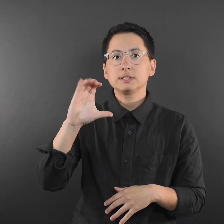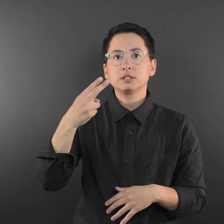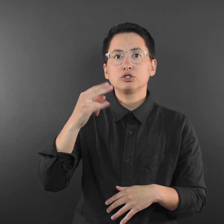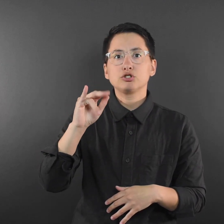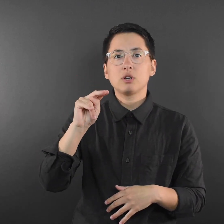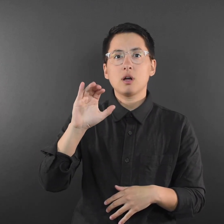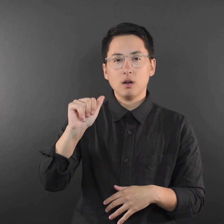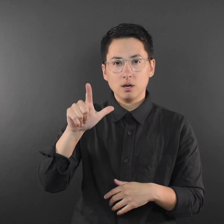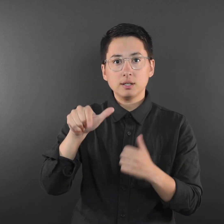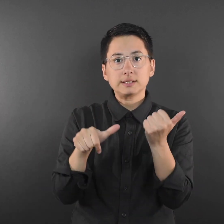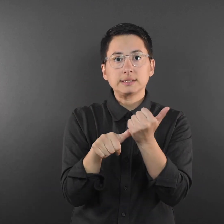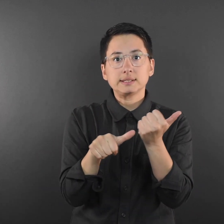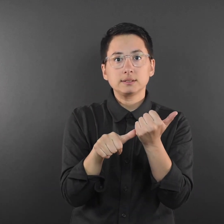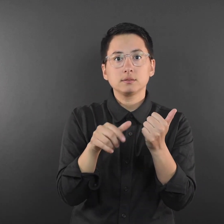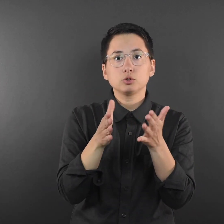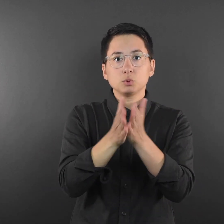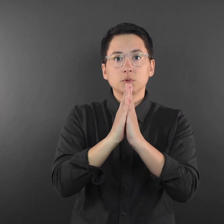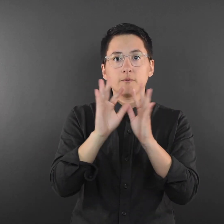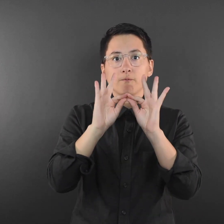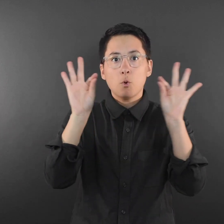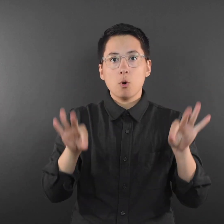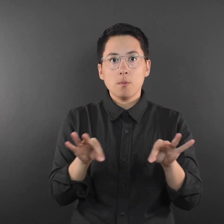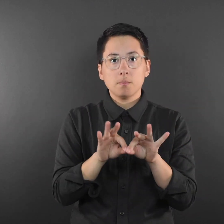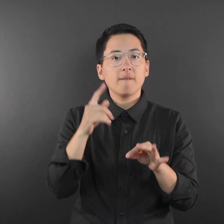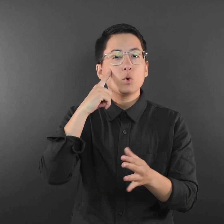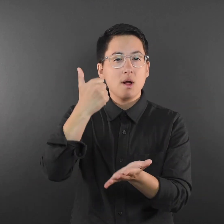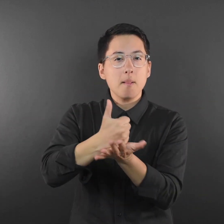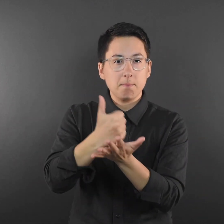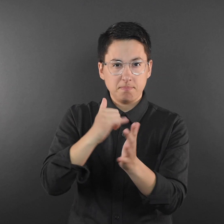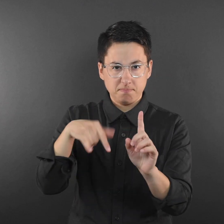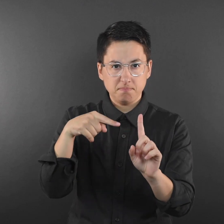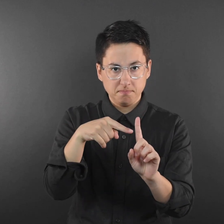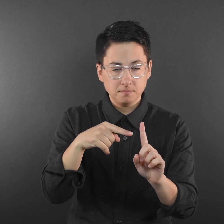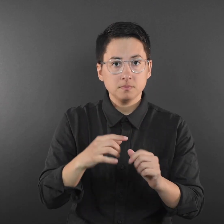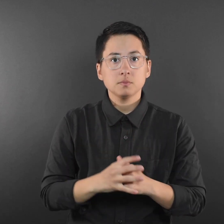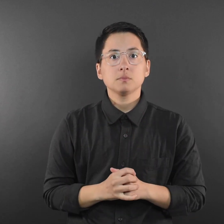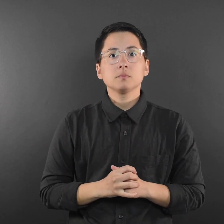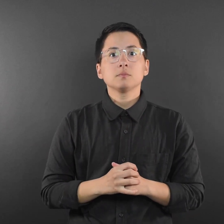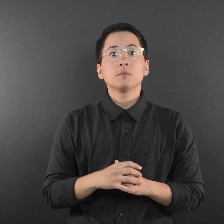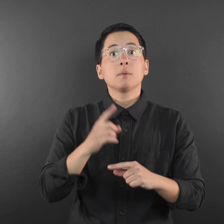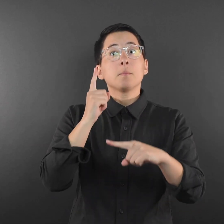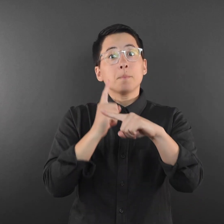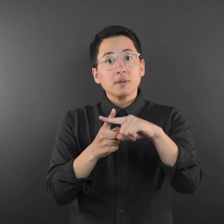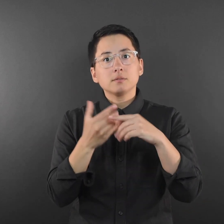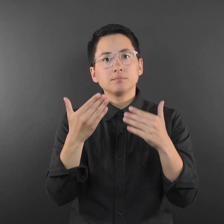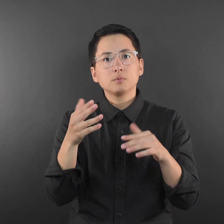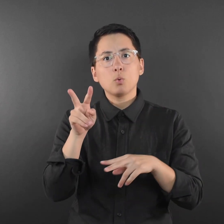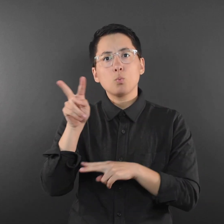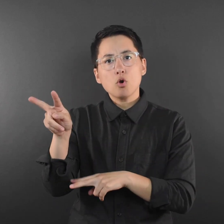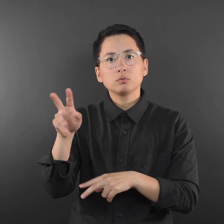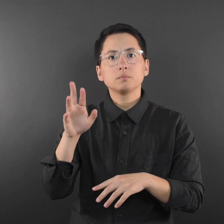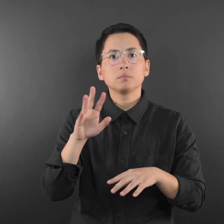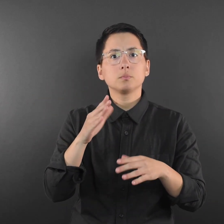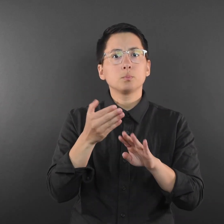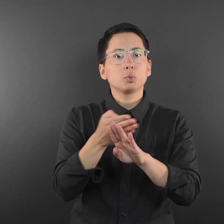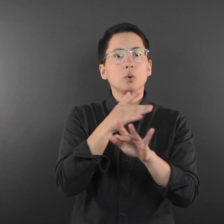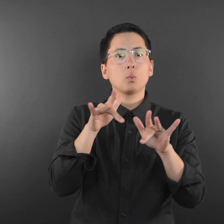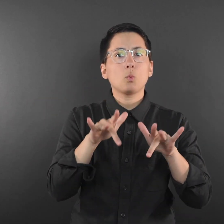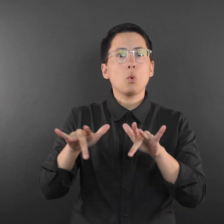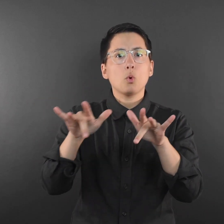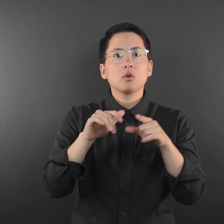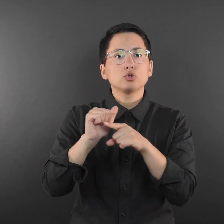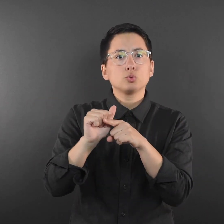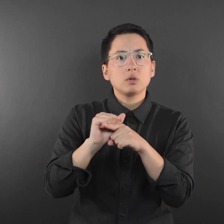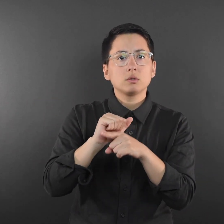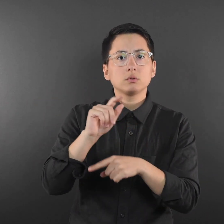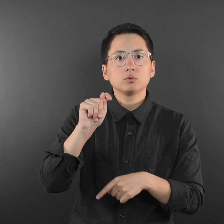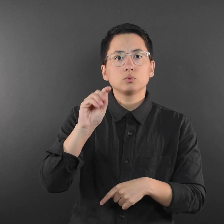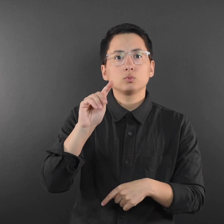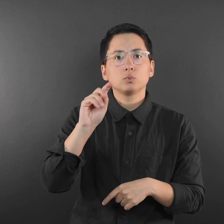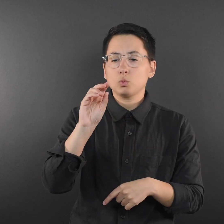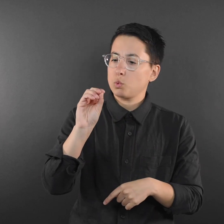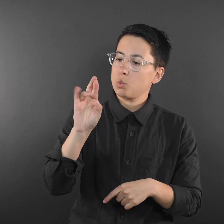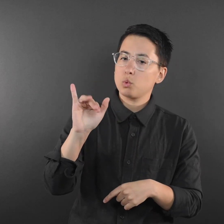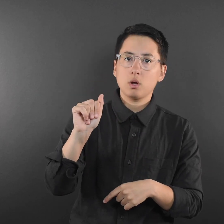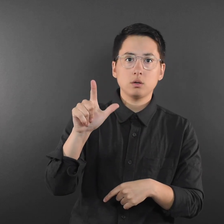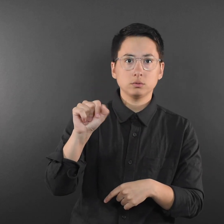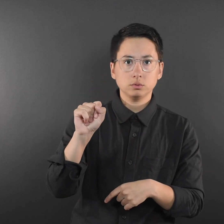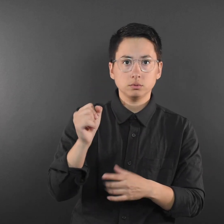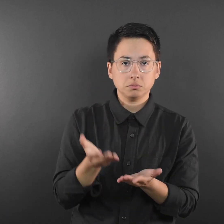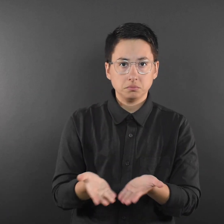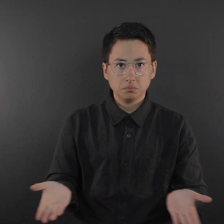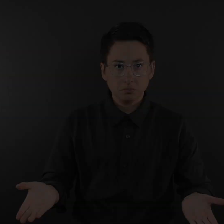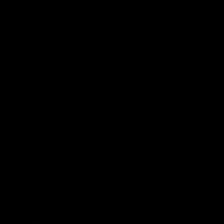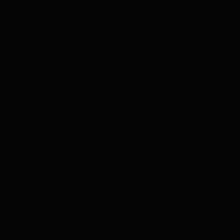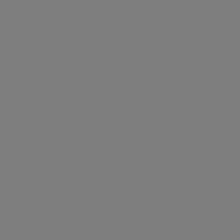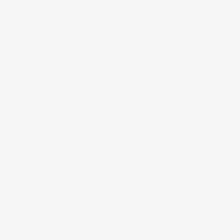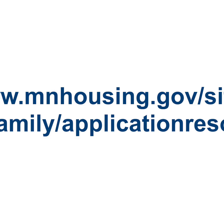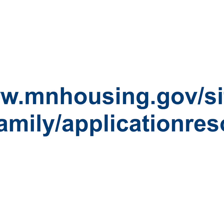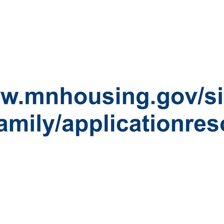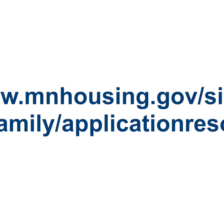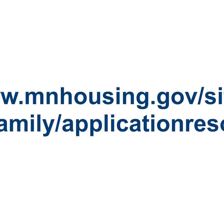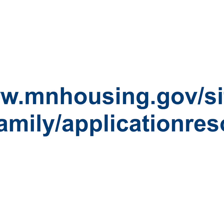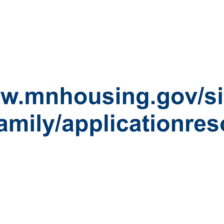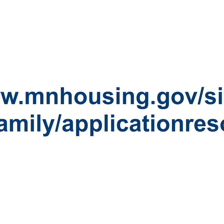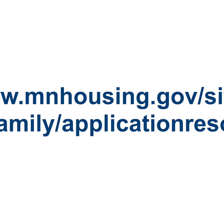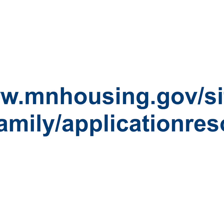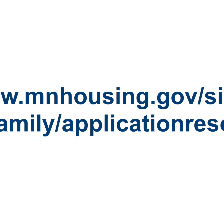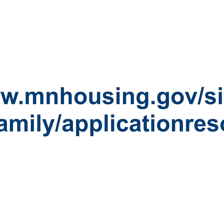Technical Assistance Request Form. Additionally, view pre-recorded training tutorials.